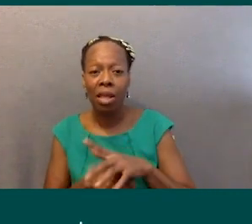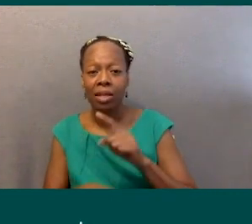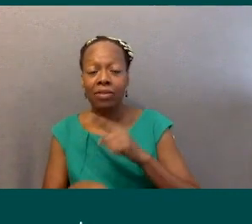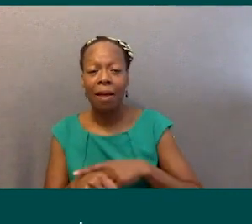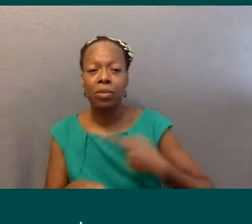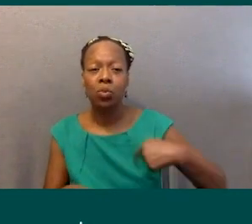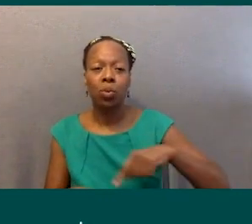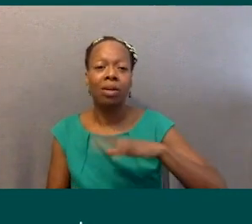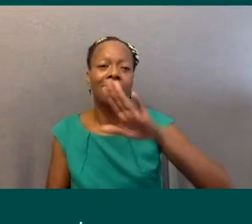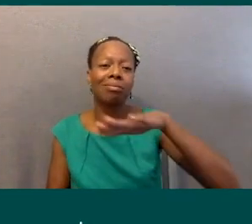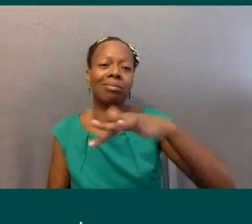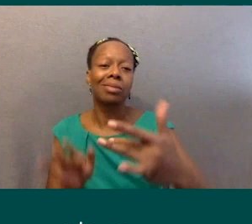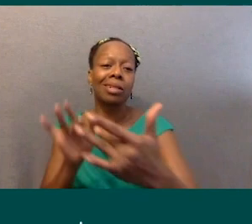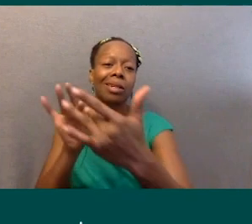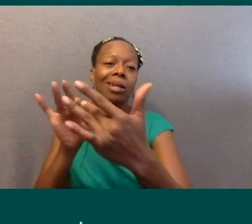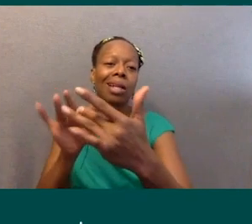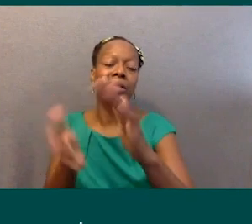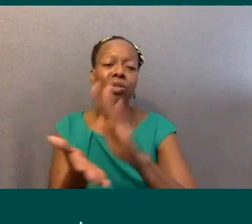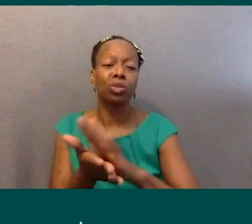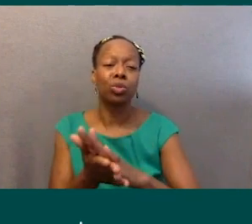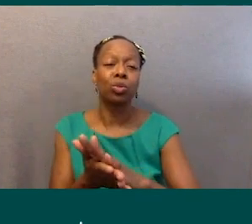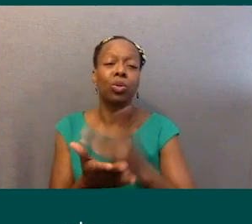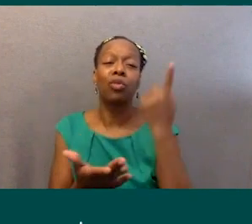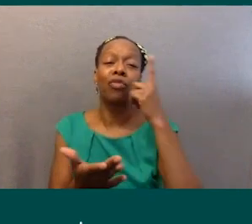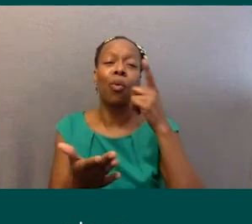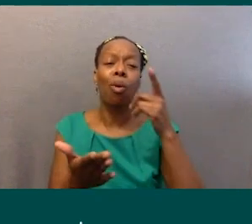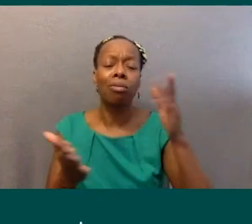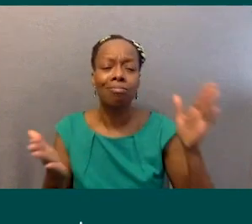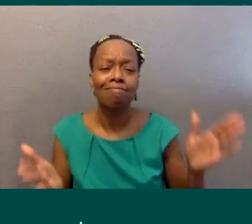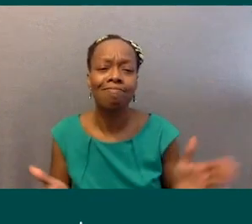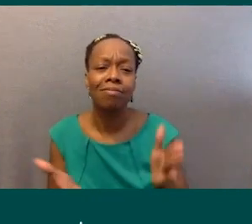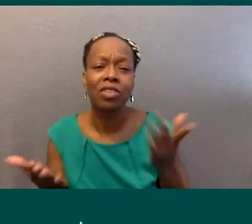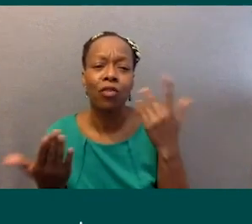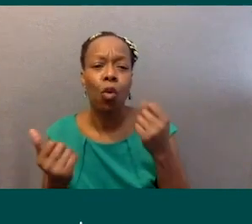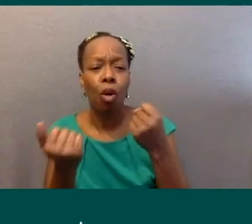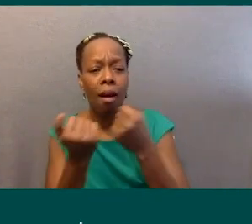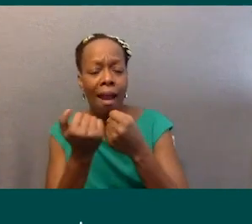to really push for an advocate and advocate for these services.